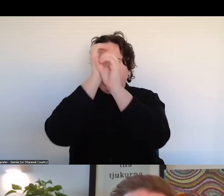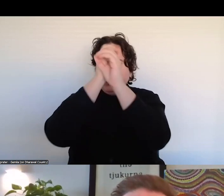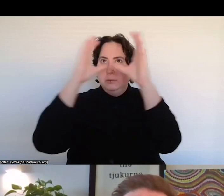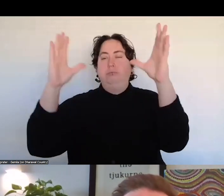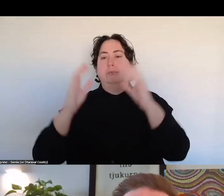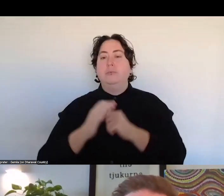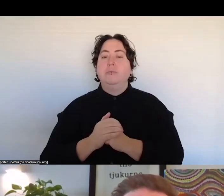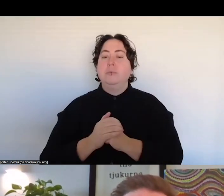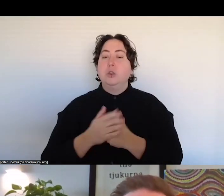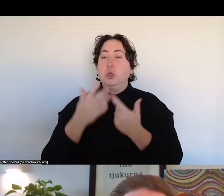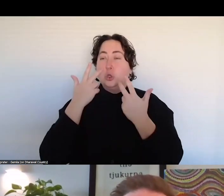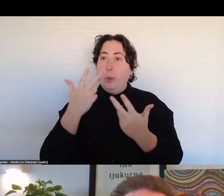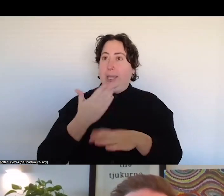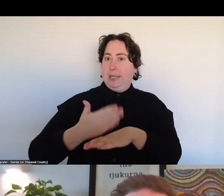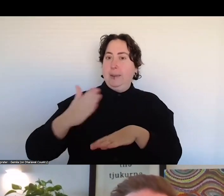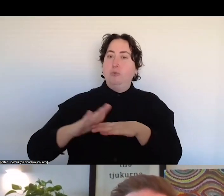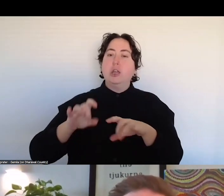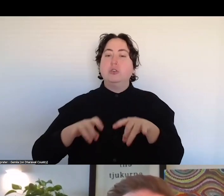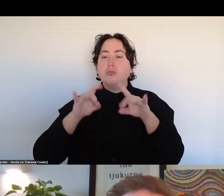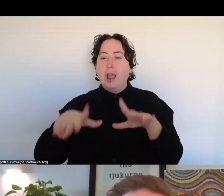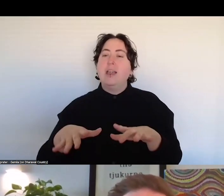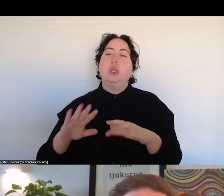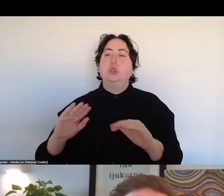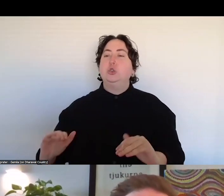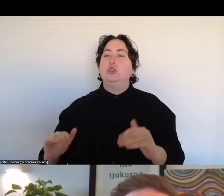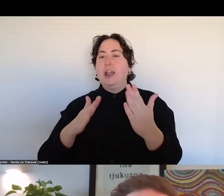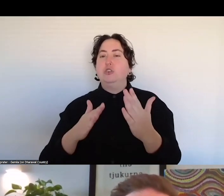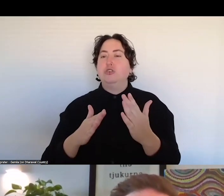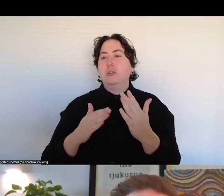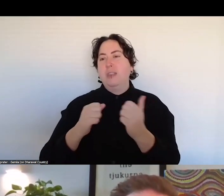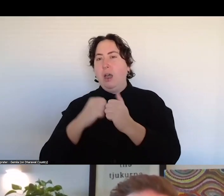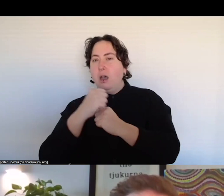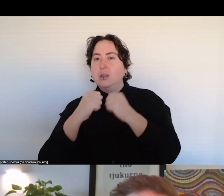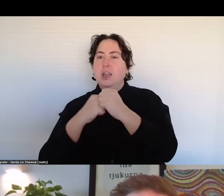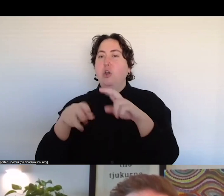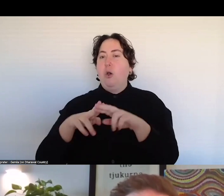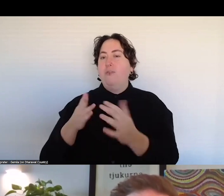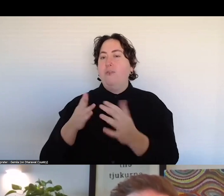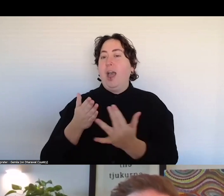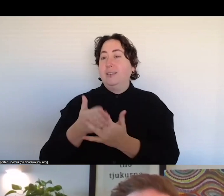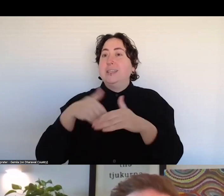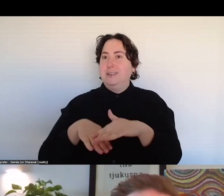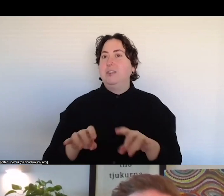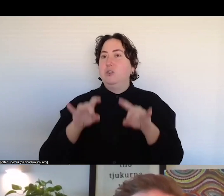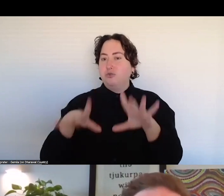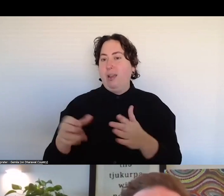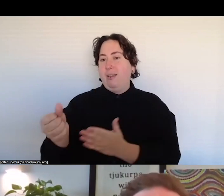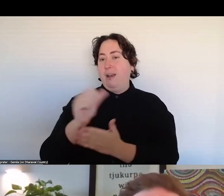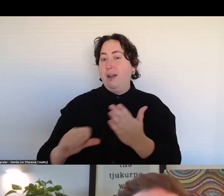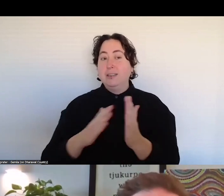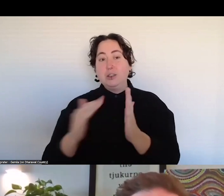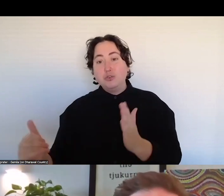Australia to challenge the architecture of access in the Australian arts industry. Thank